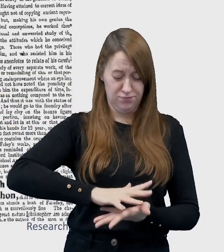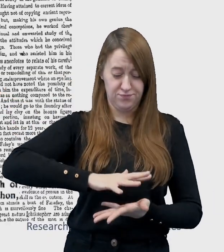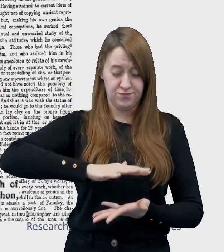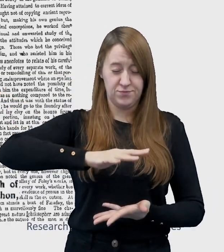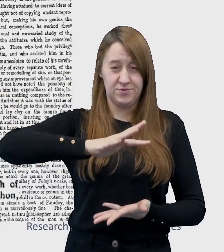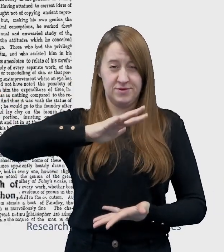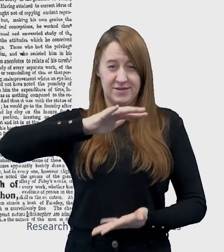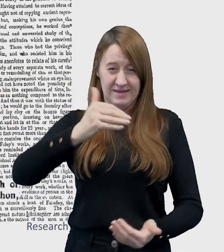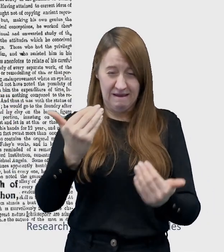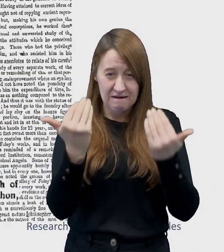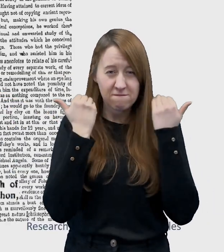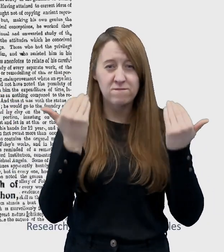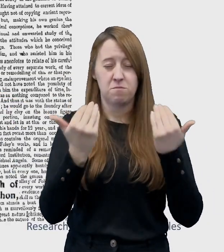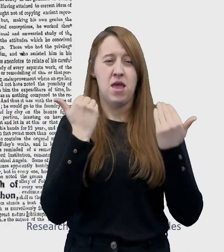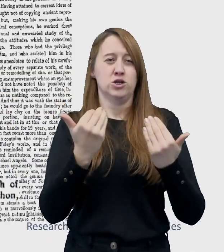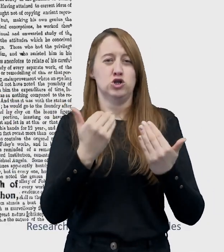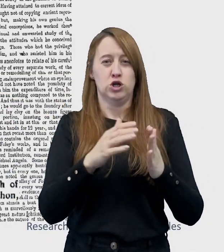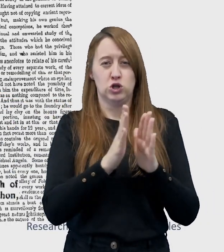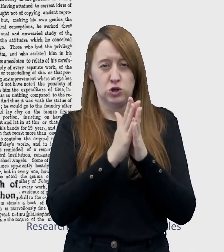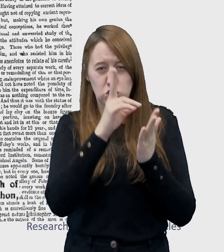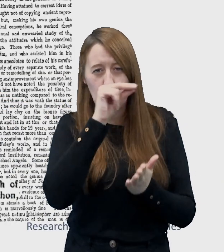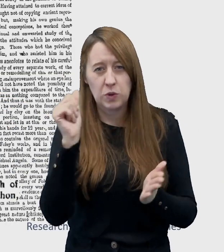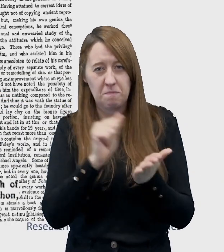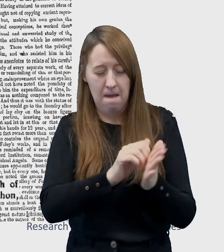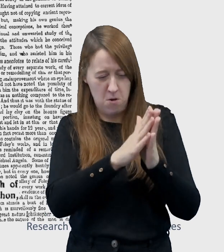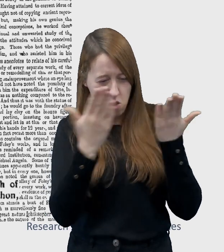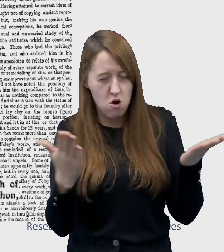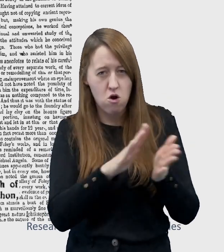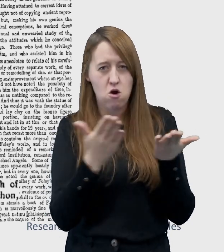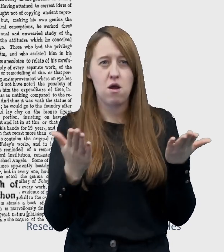of mentions of Foley, of Goldsmith, of the campaigns for